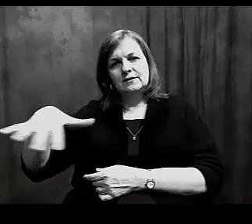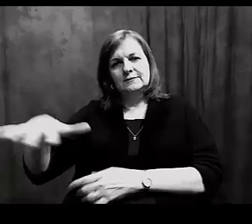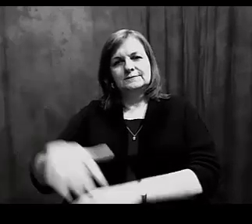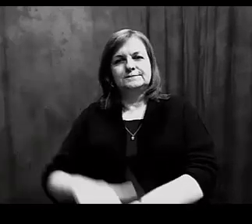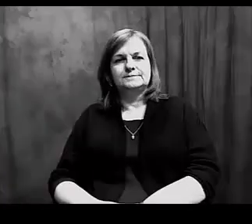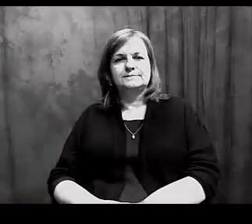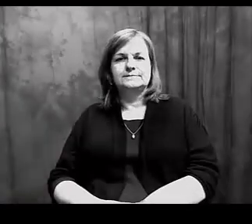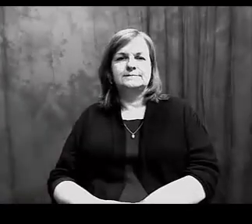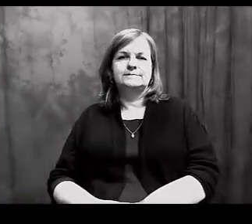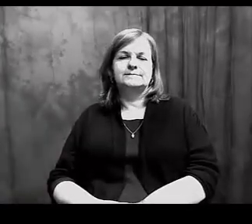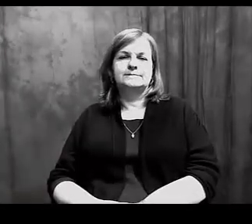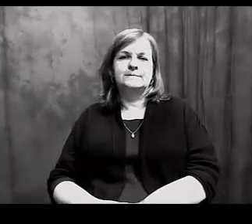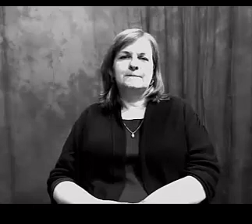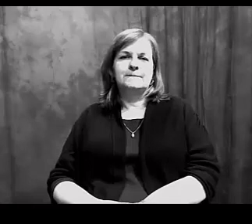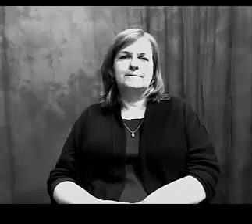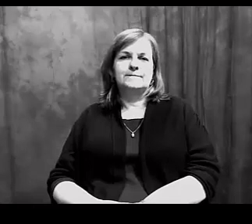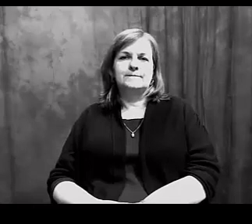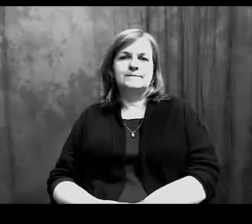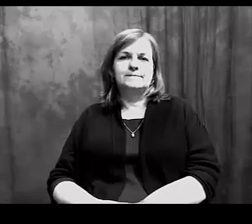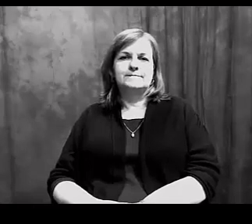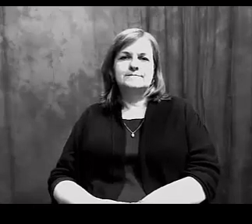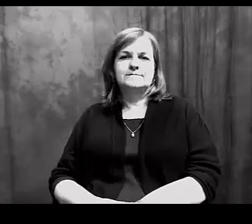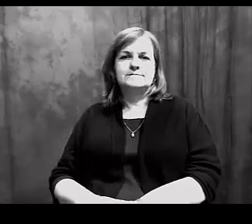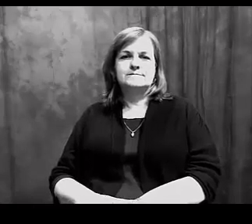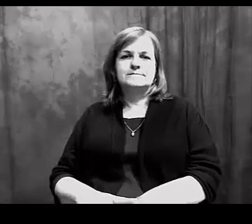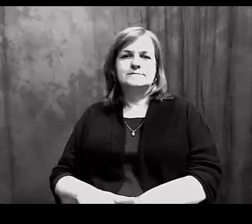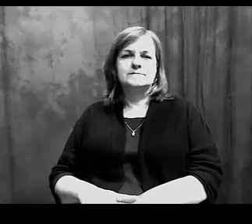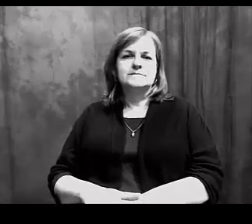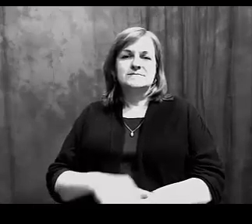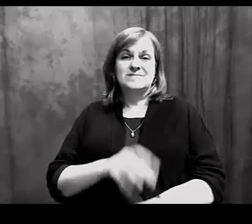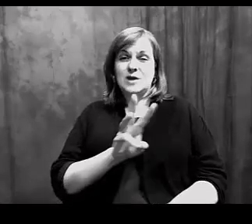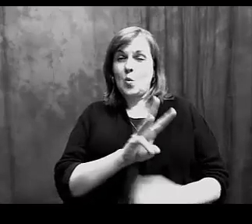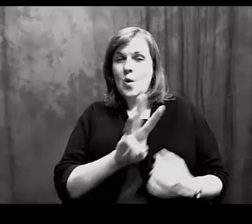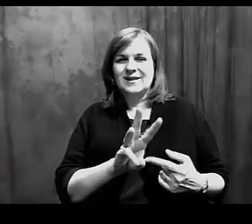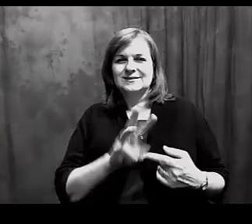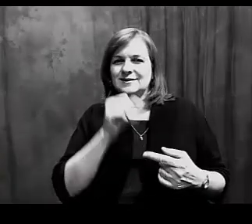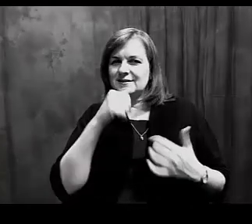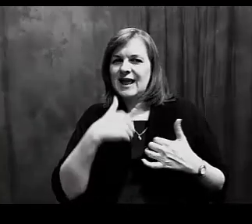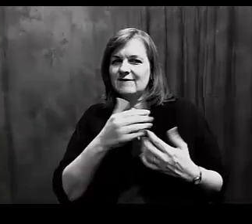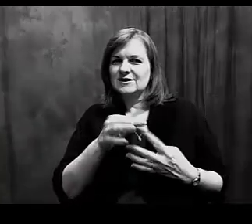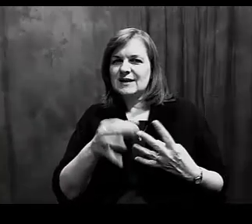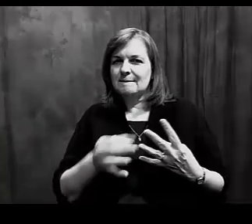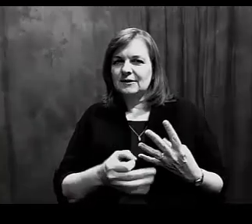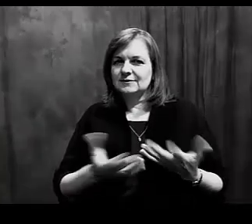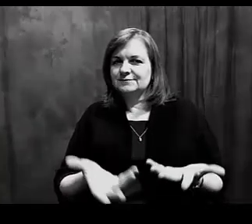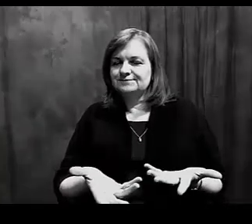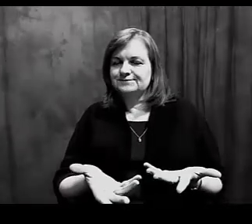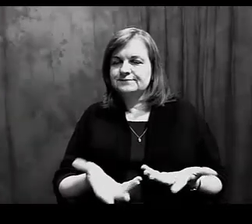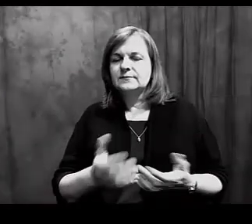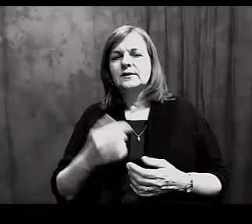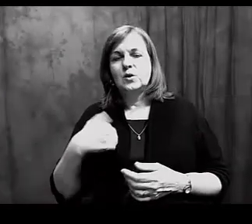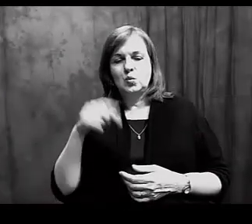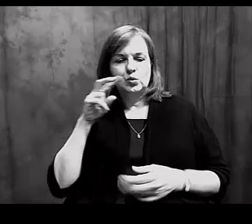from the field Wallace doesn't have that so